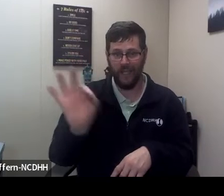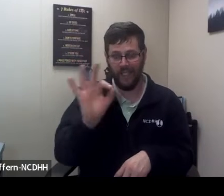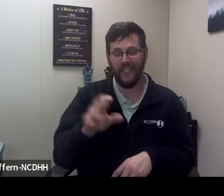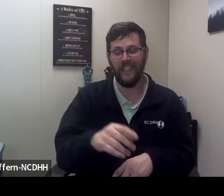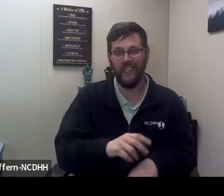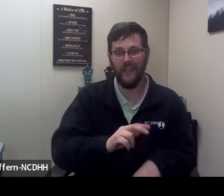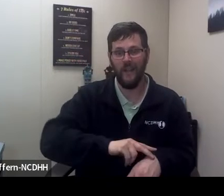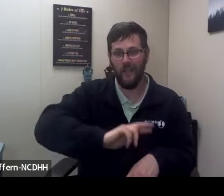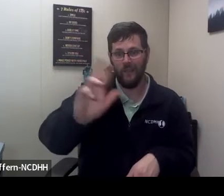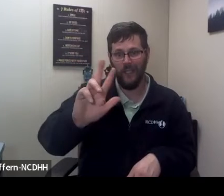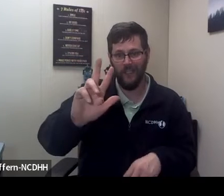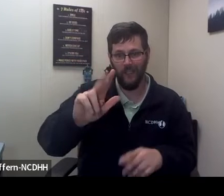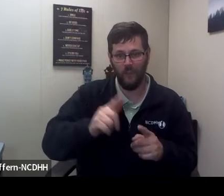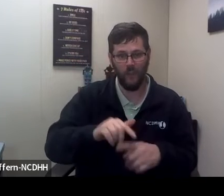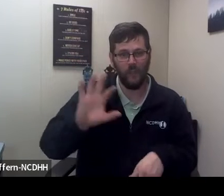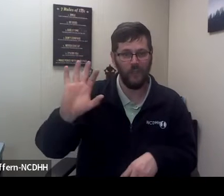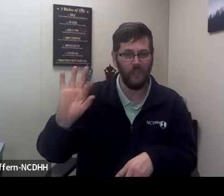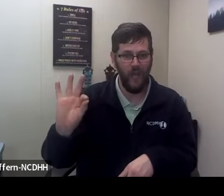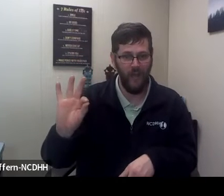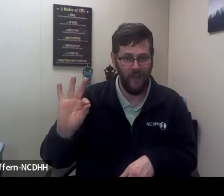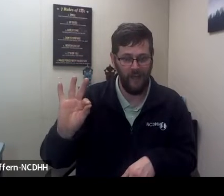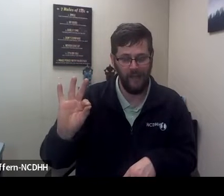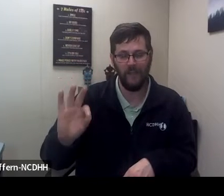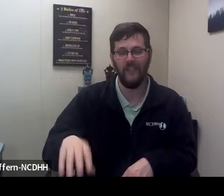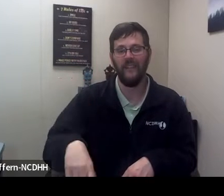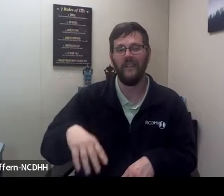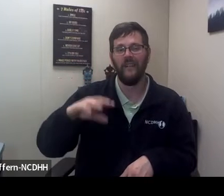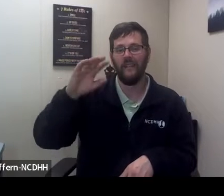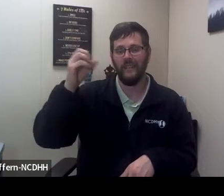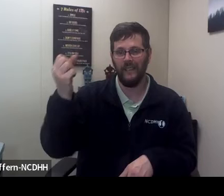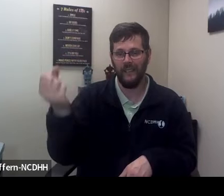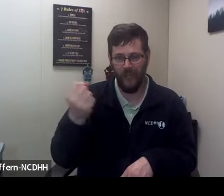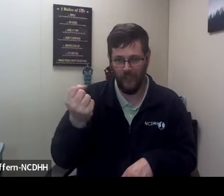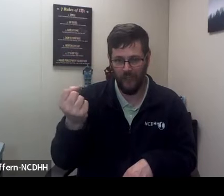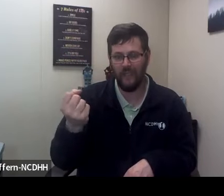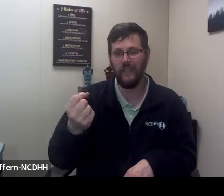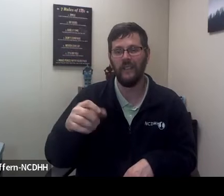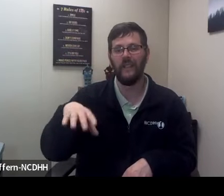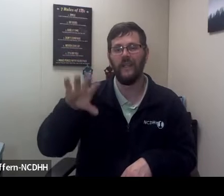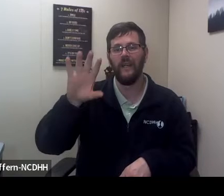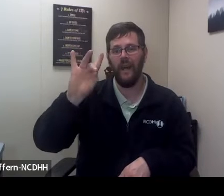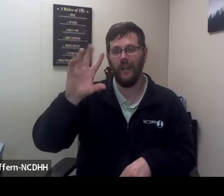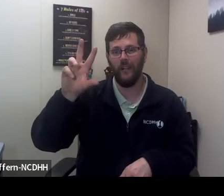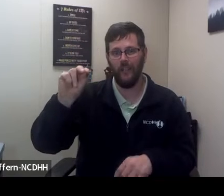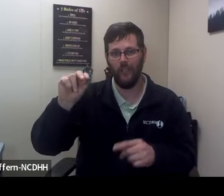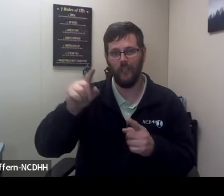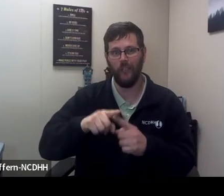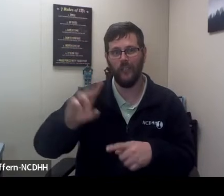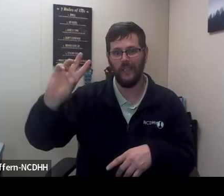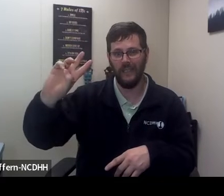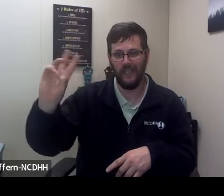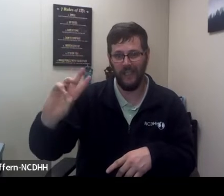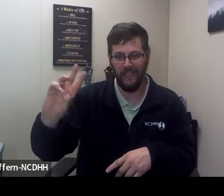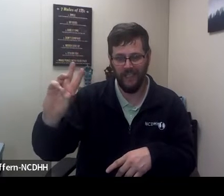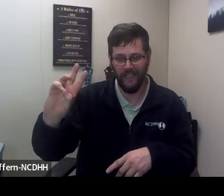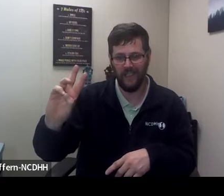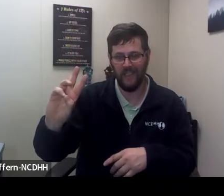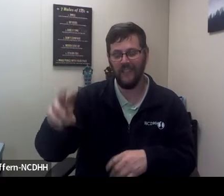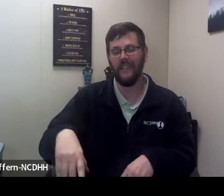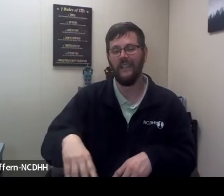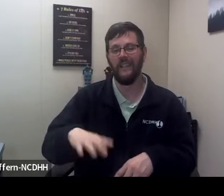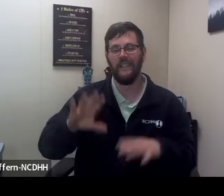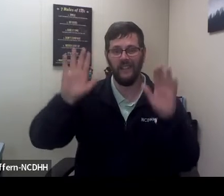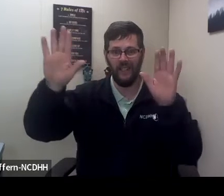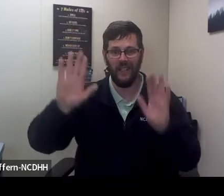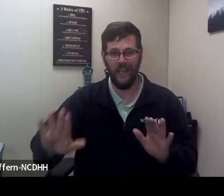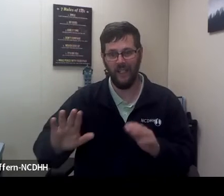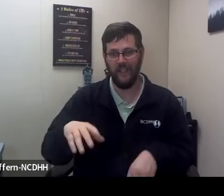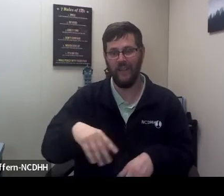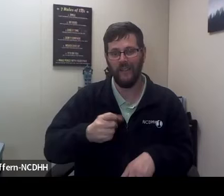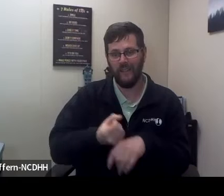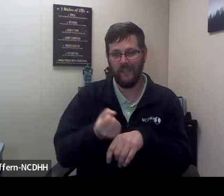from Friday from 3:00 to 9:00 pm, Saturday I'll be there from 8:30 until 6:00 pm and